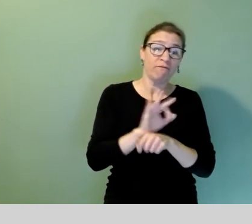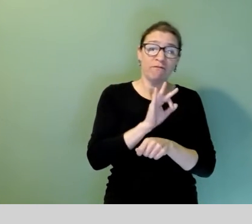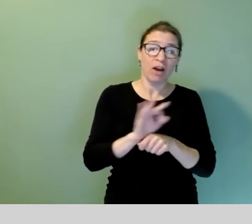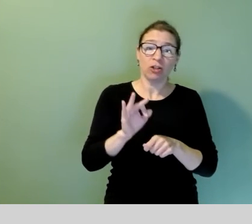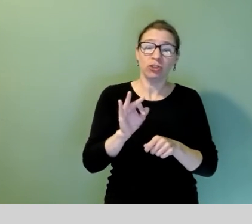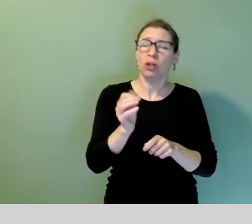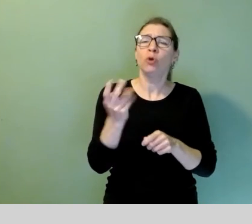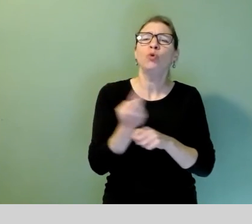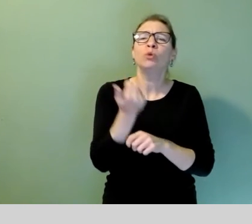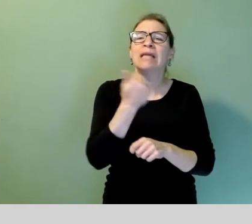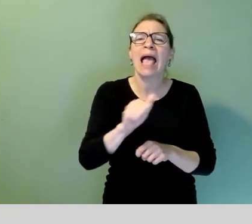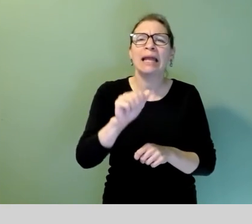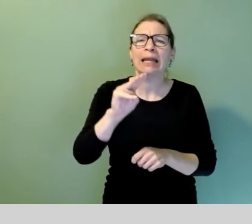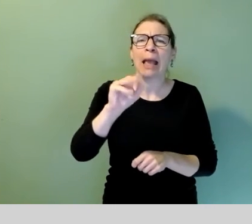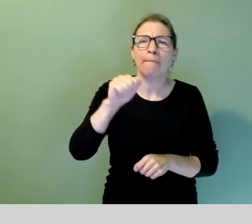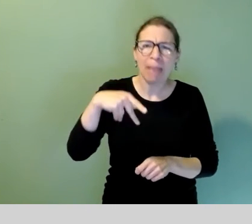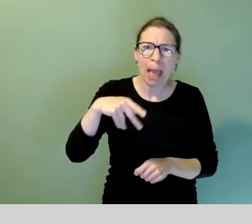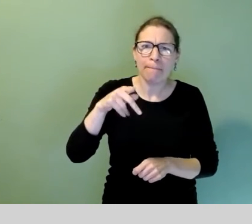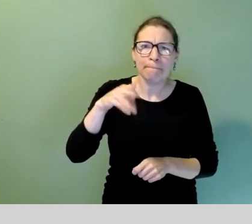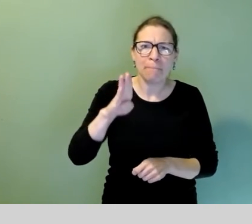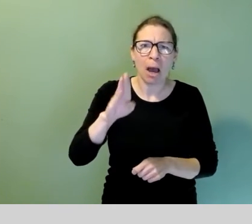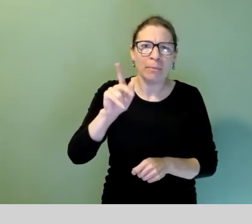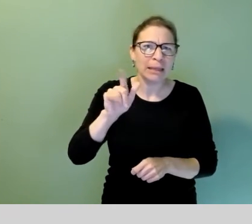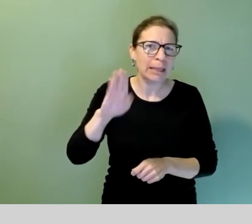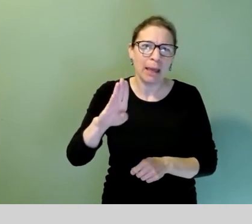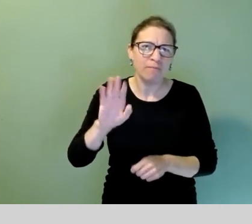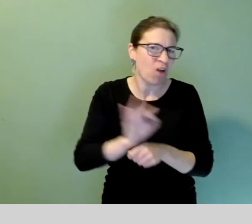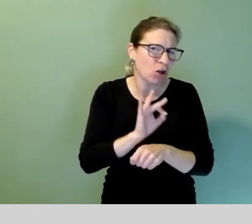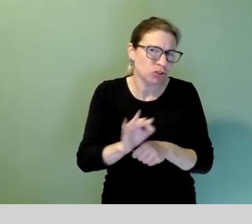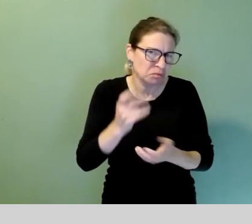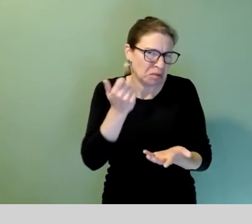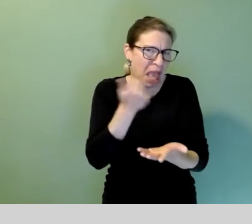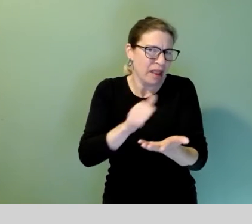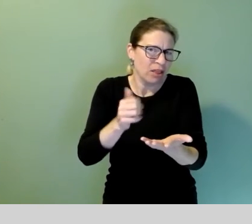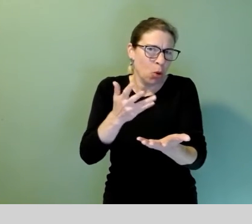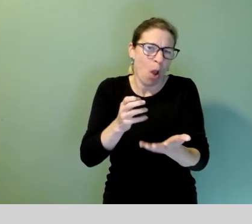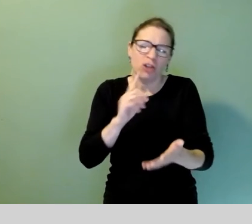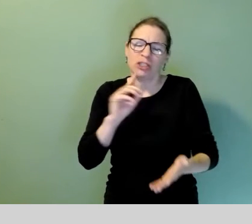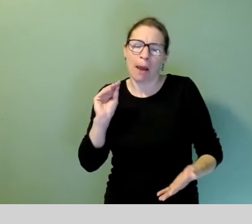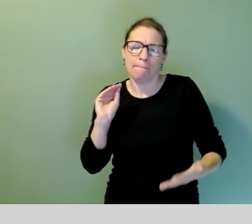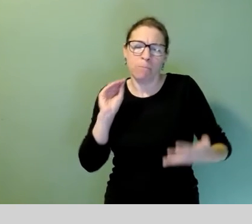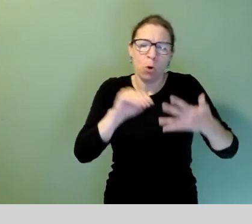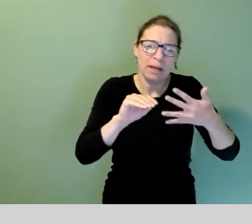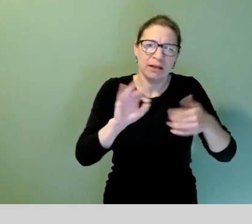You can use any block function. If you want just easily just putting the function name